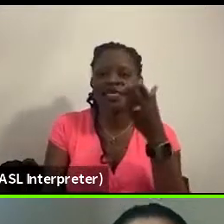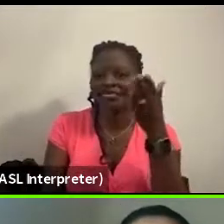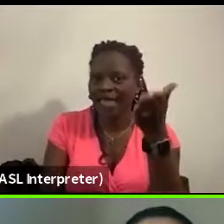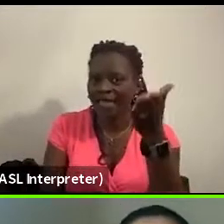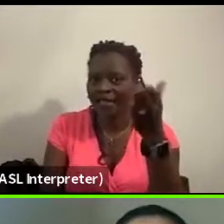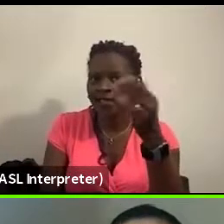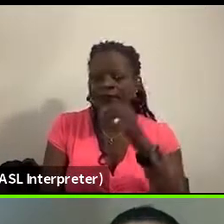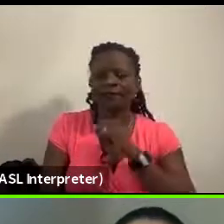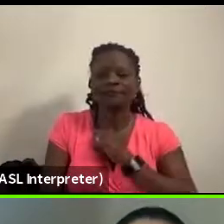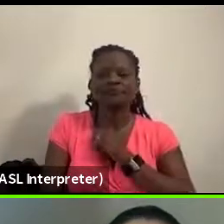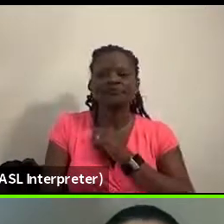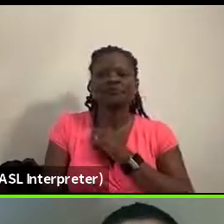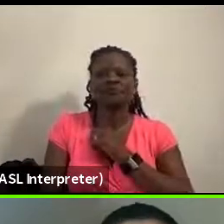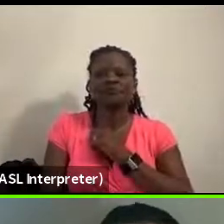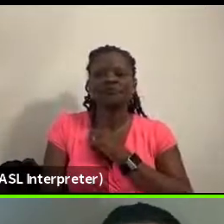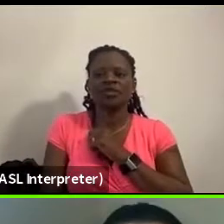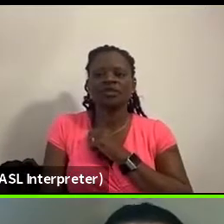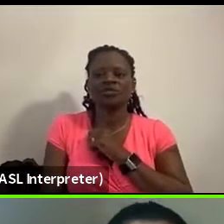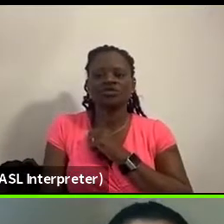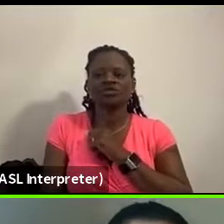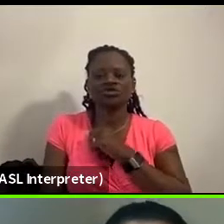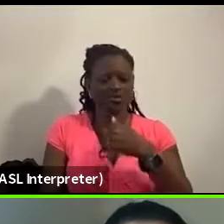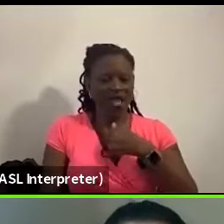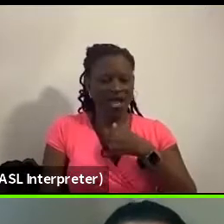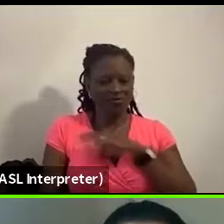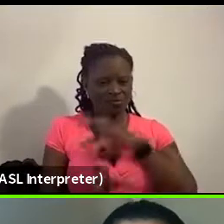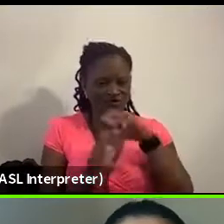Within my own community get vaccinated,